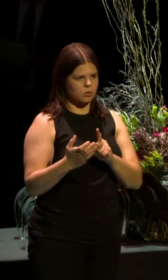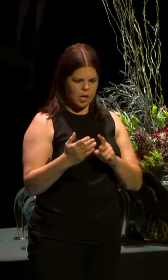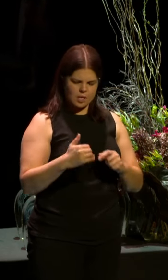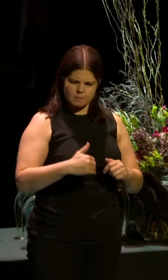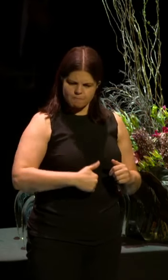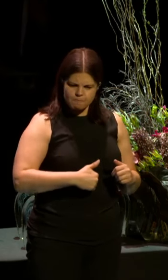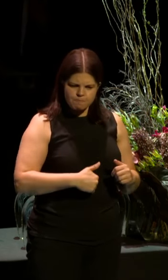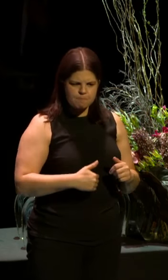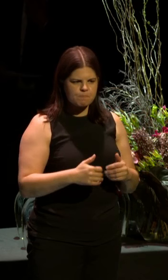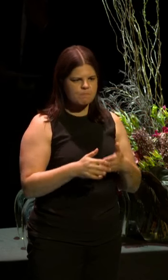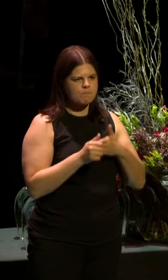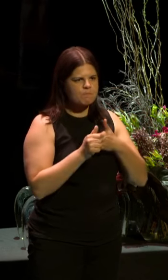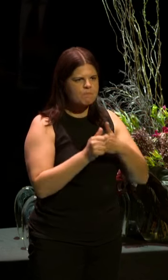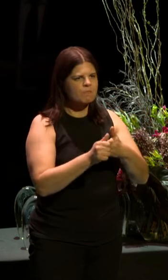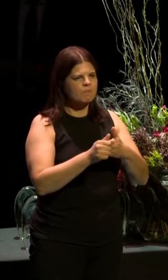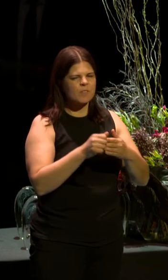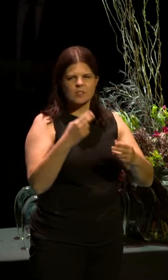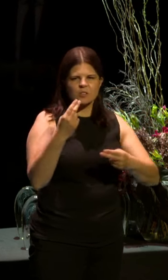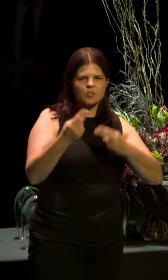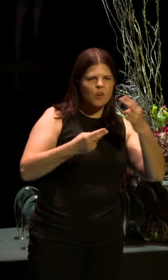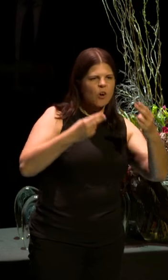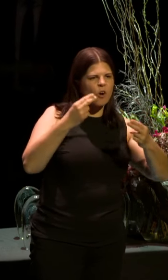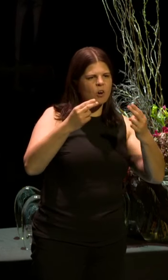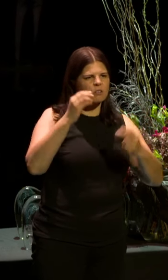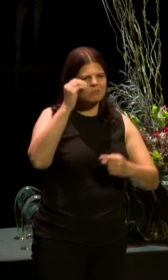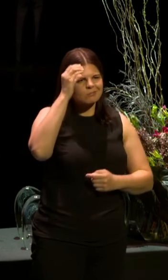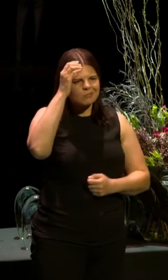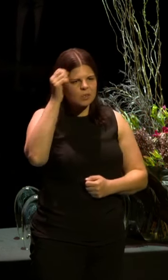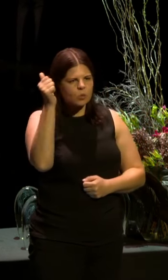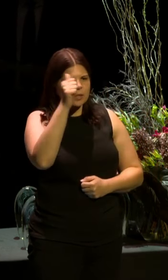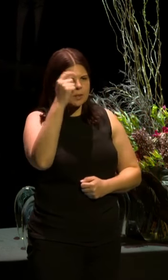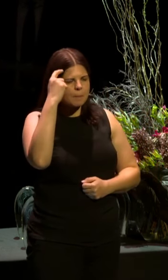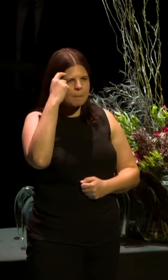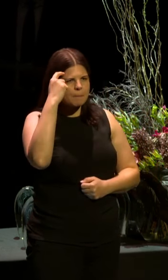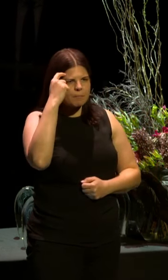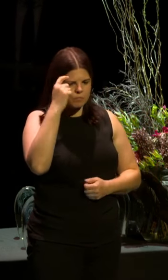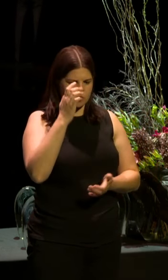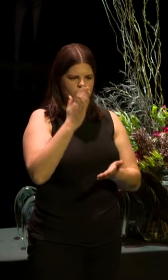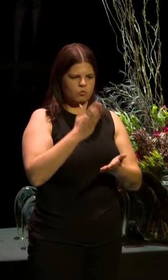song and wisdom of the traditional owners of this land.